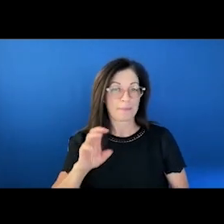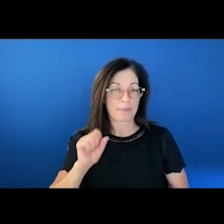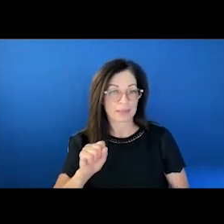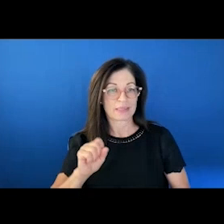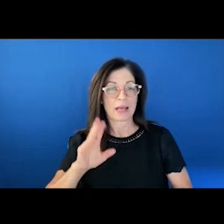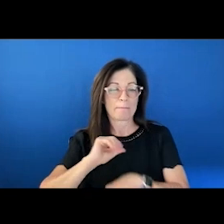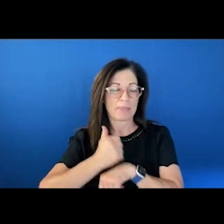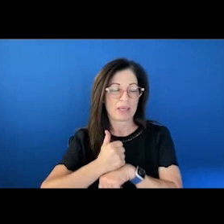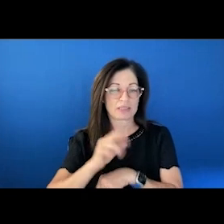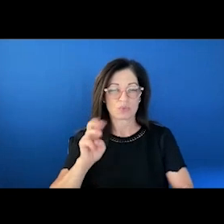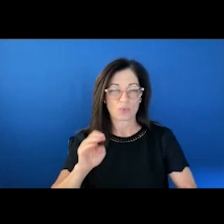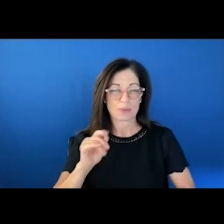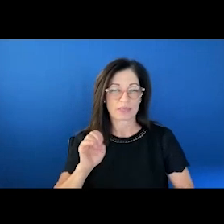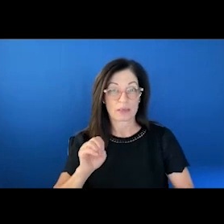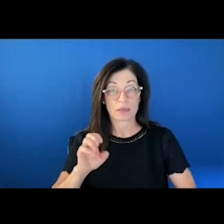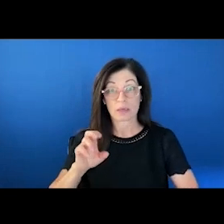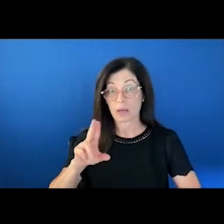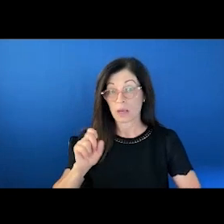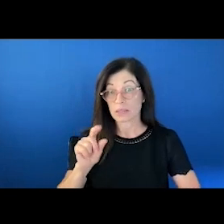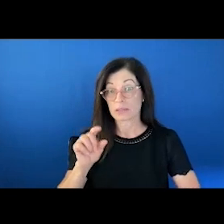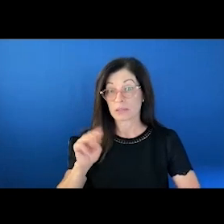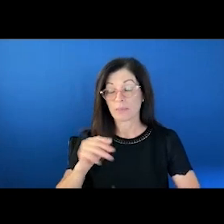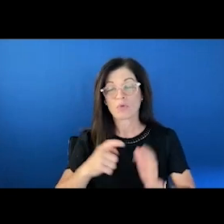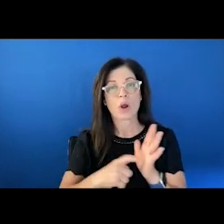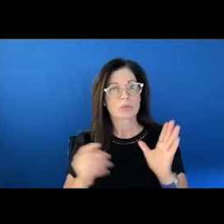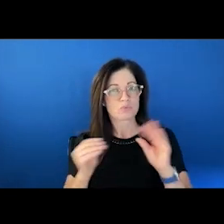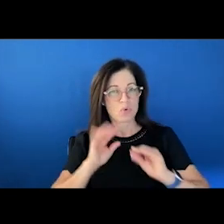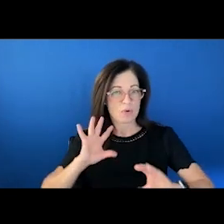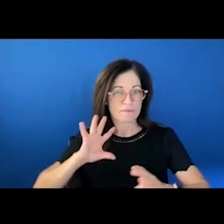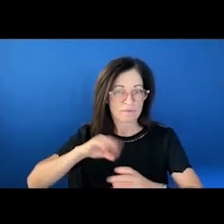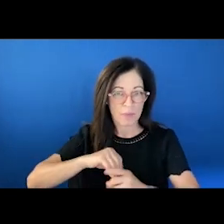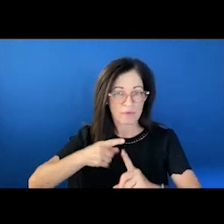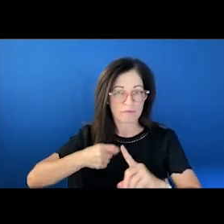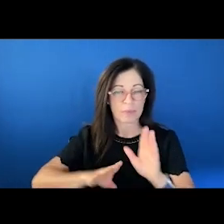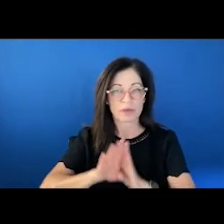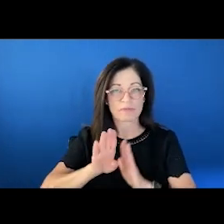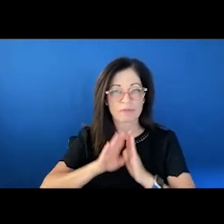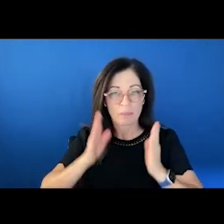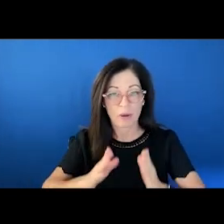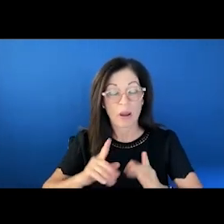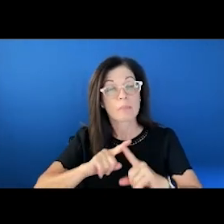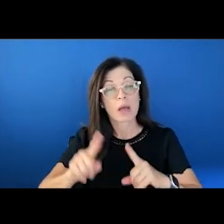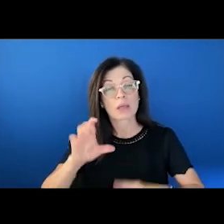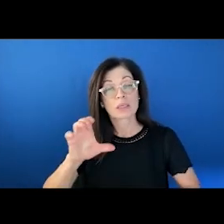require more involvement from a developer, whereas a CMS generally enables non-technical